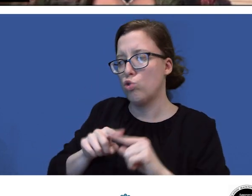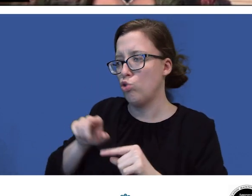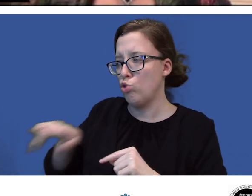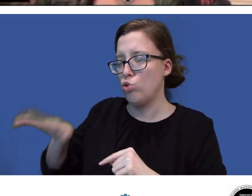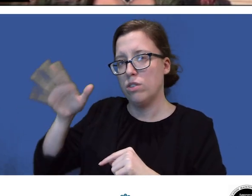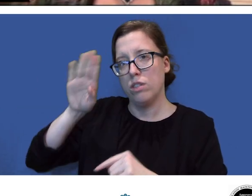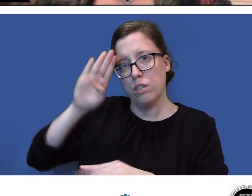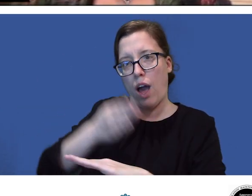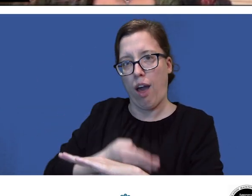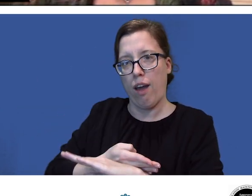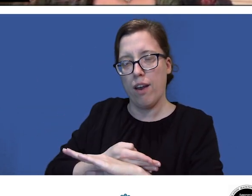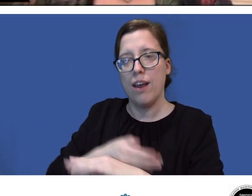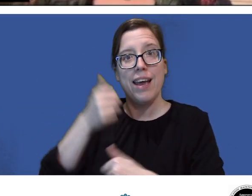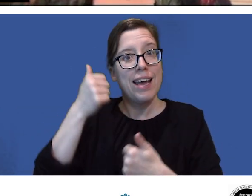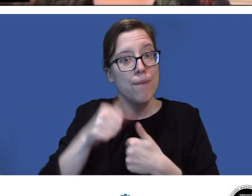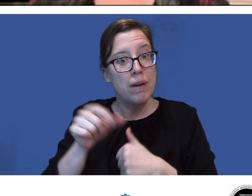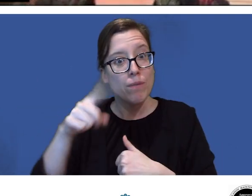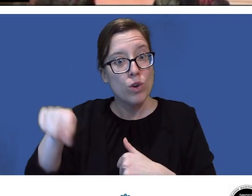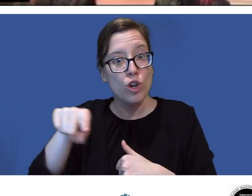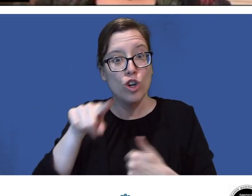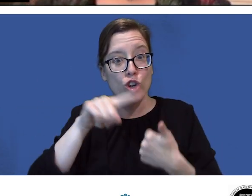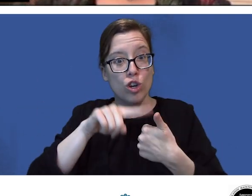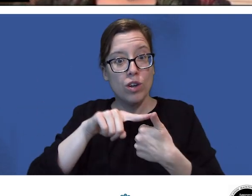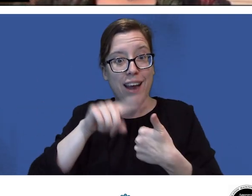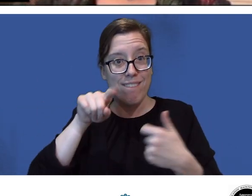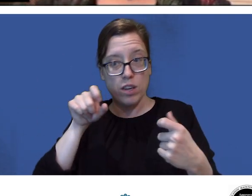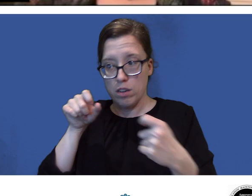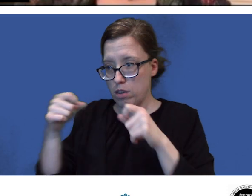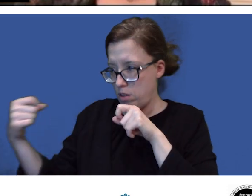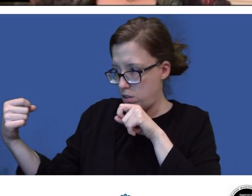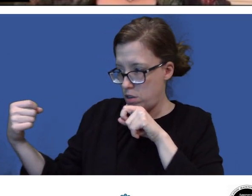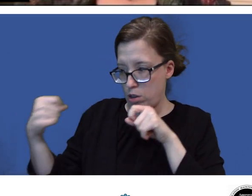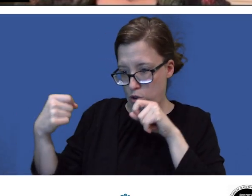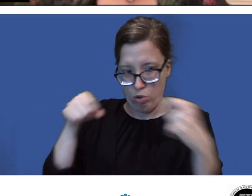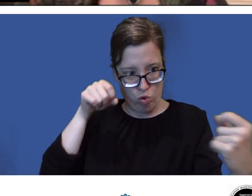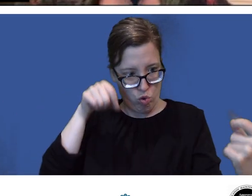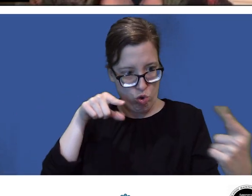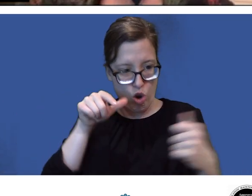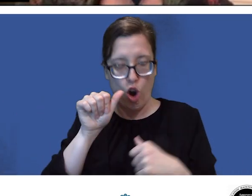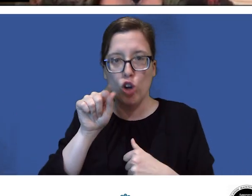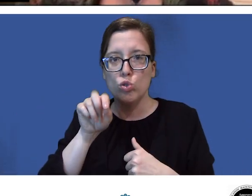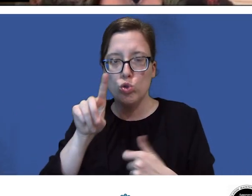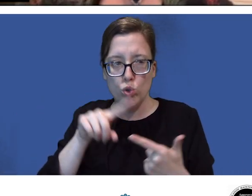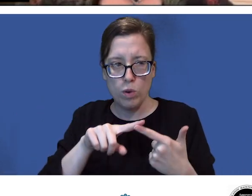to his toddler son. Remember, I've said to you, you've got to be attuned to the kid.